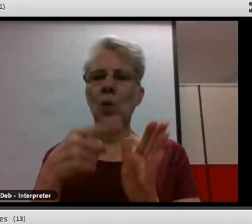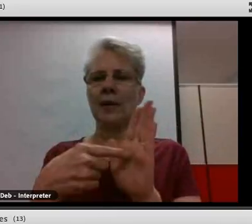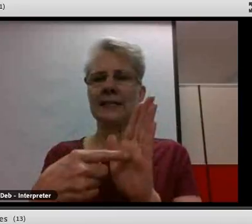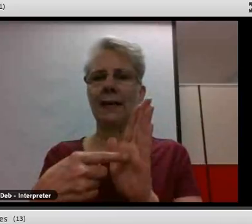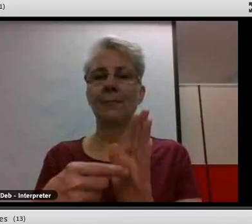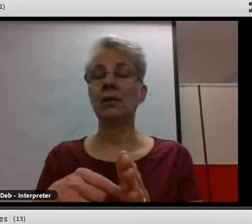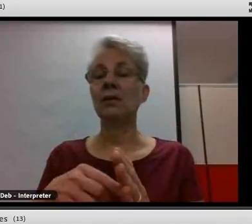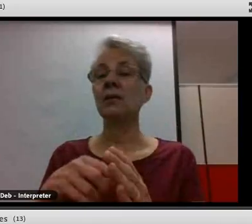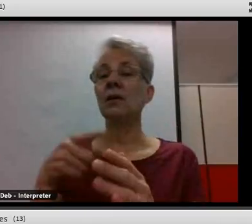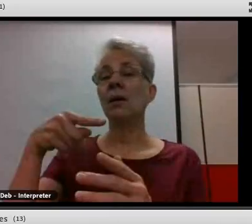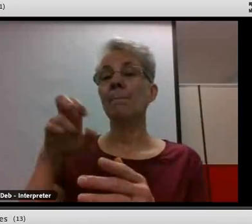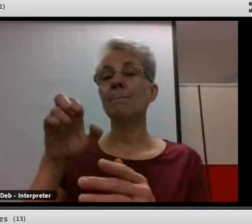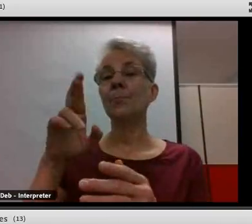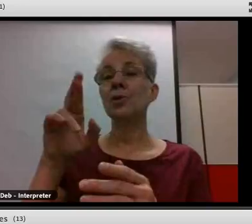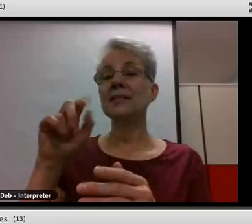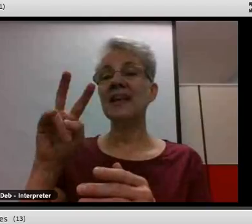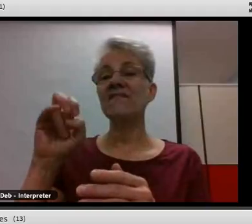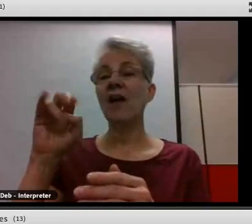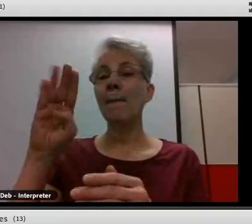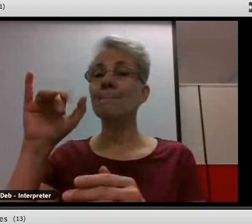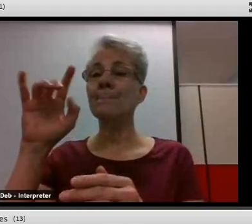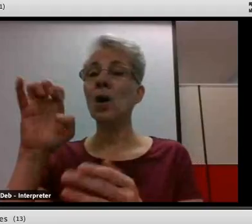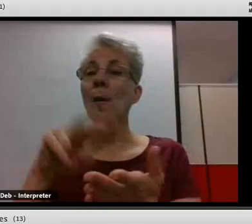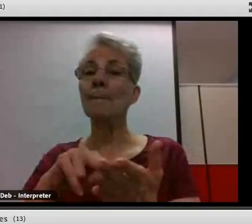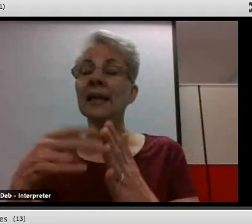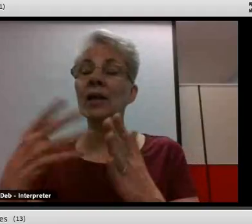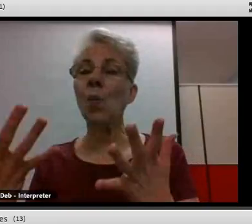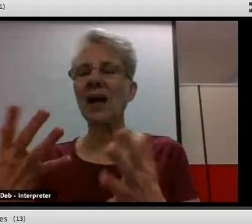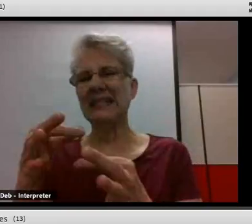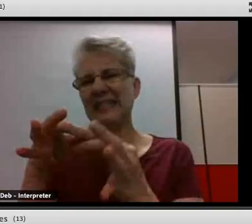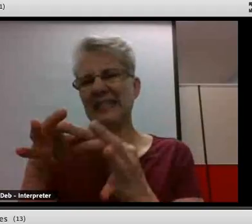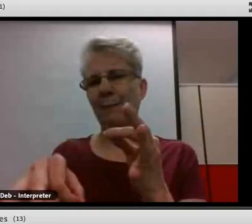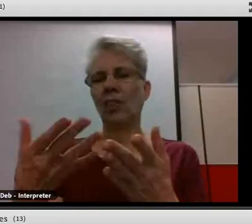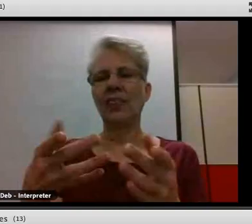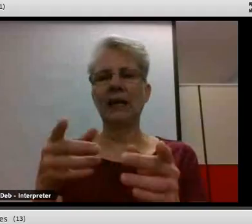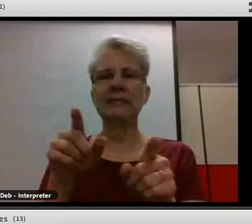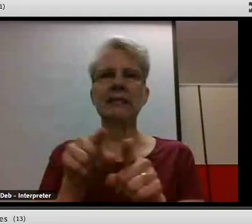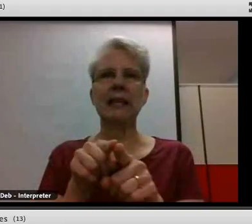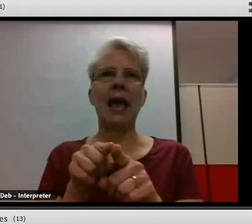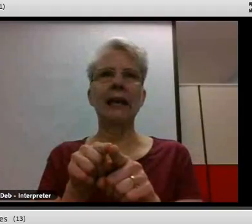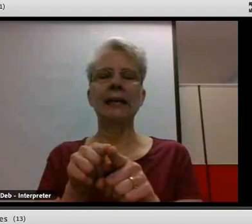So what does it mean when we talk about web accessibility?